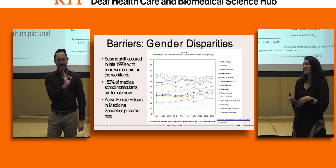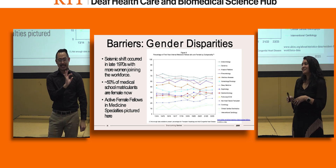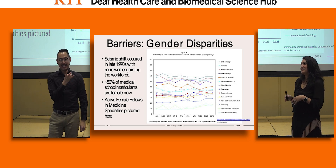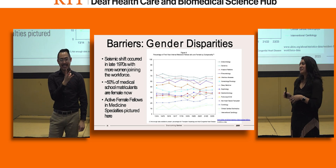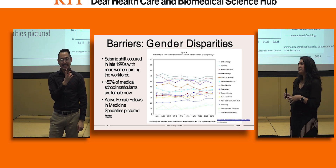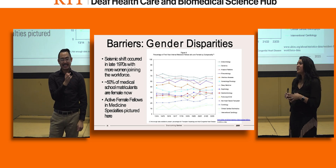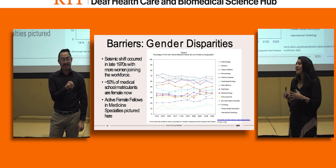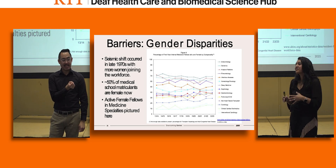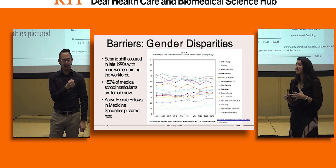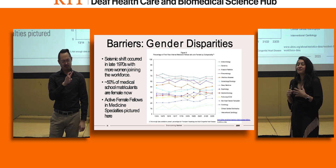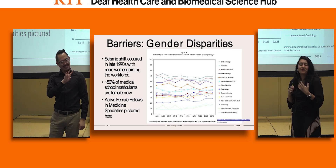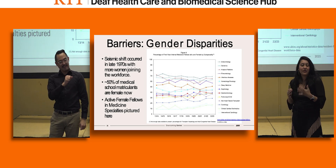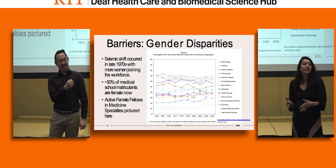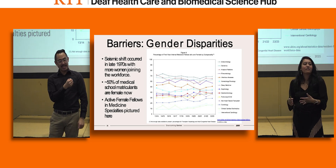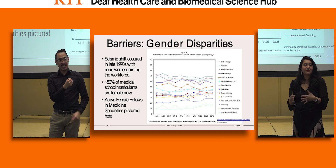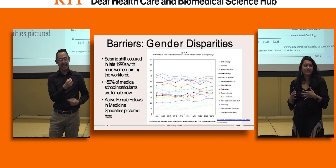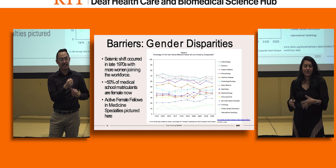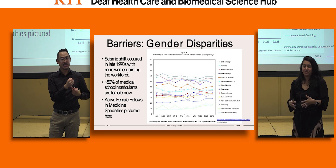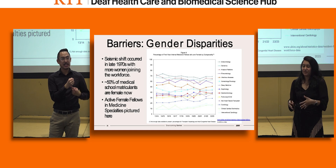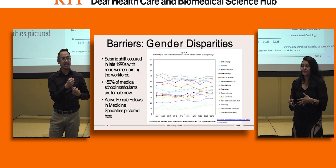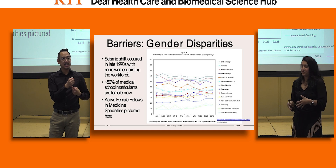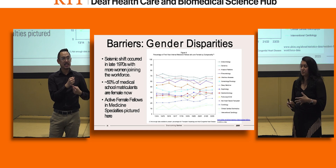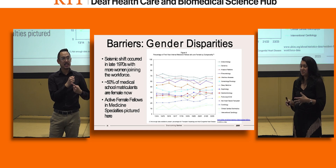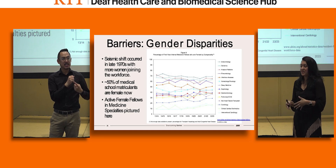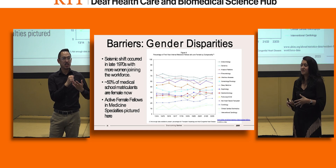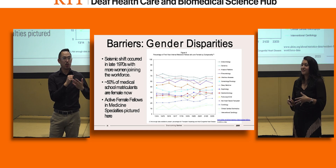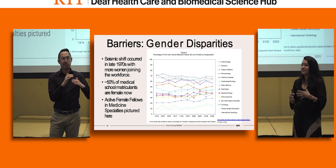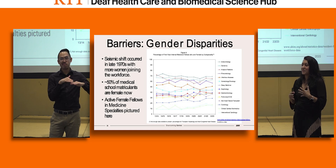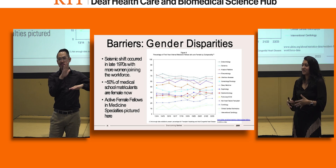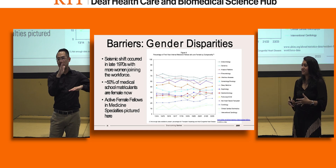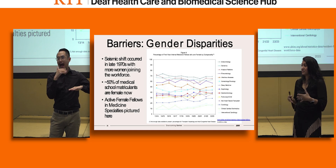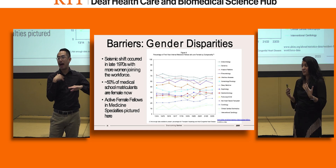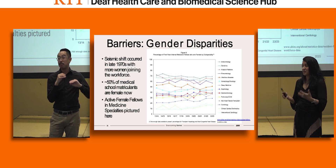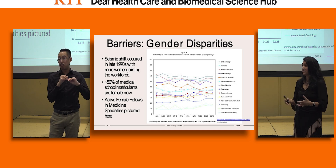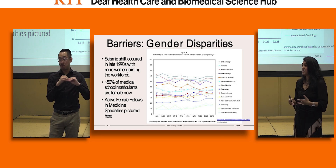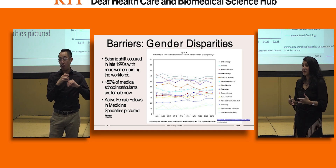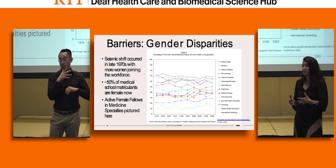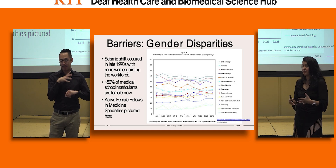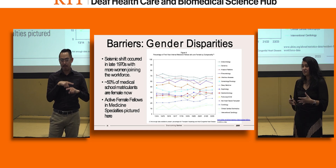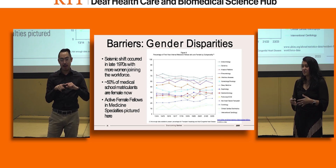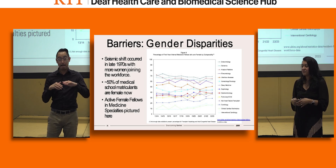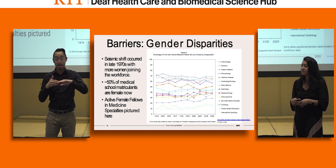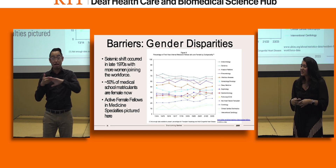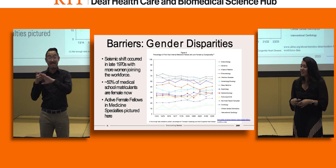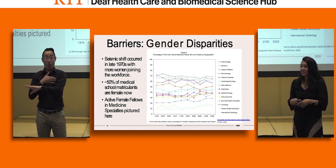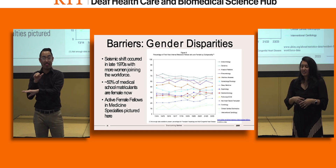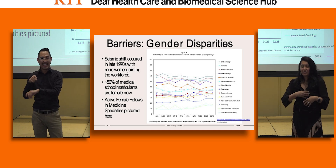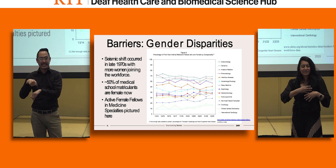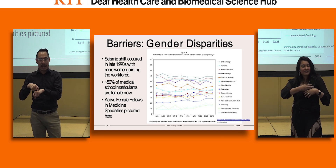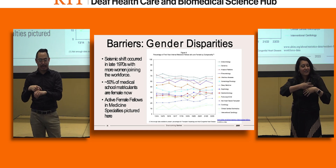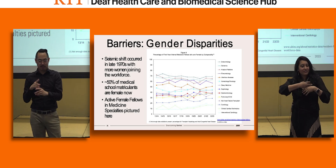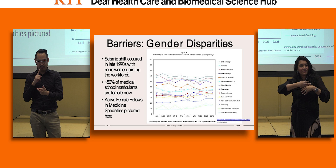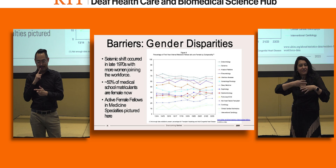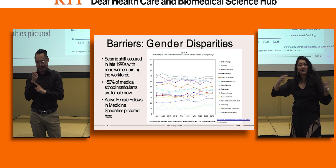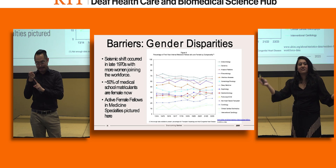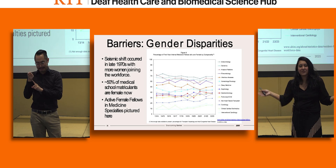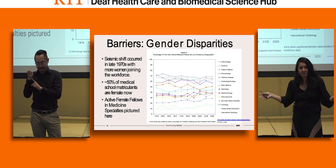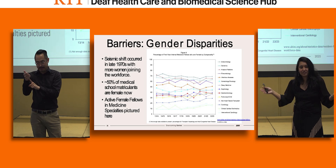there were actually very, very few women in medicine going into medical school. There was this kind of seismic shift